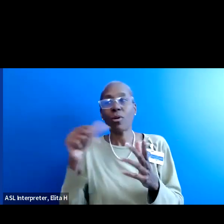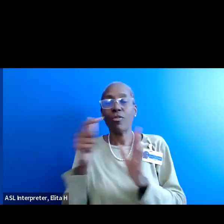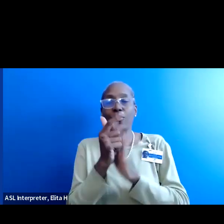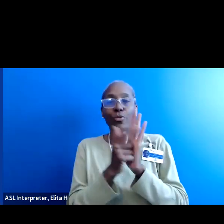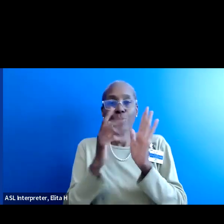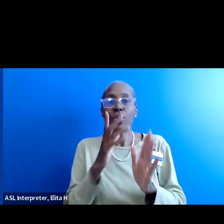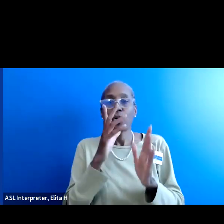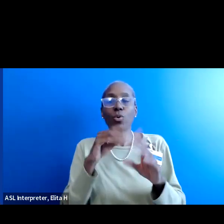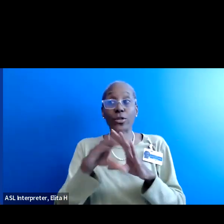if you're not in Connecticut.